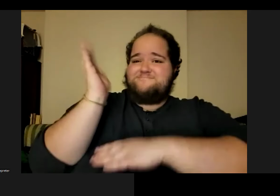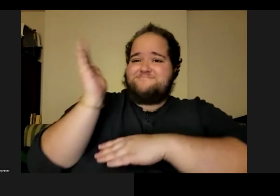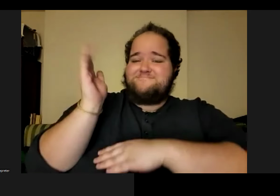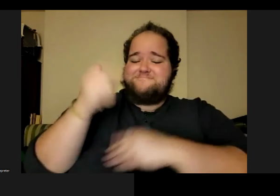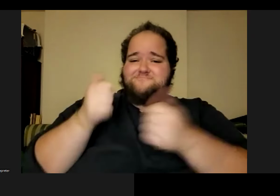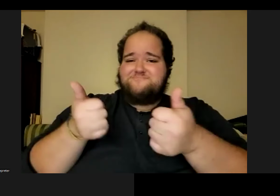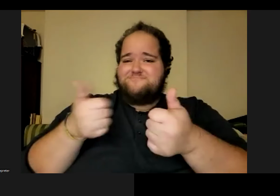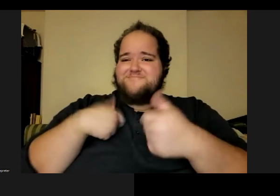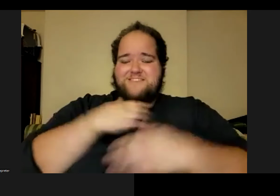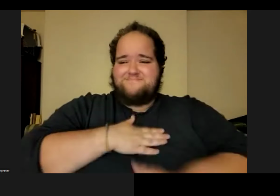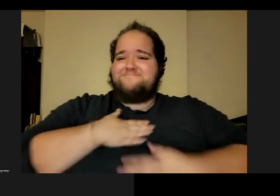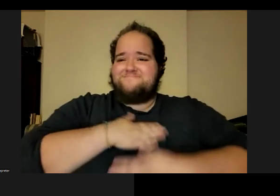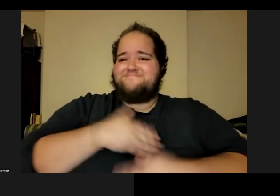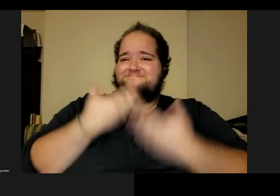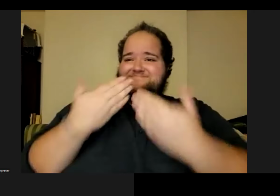Thank you. Yeah, I really